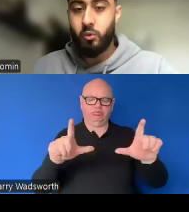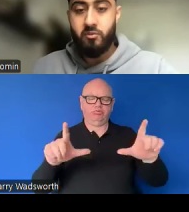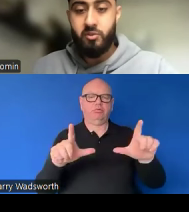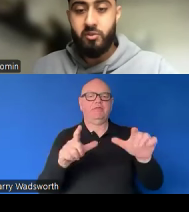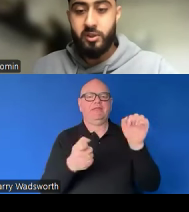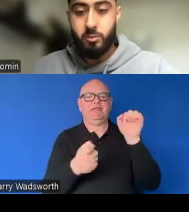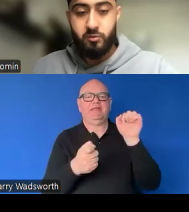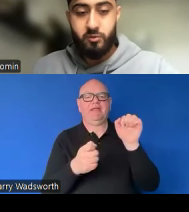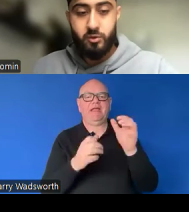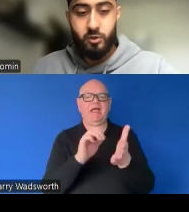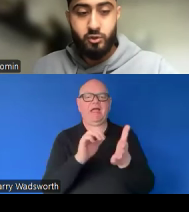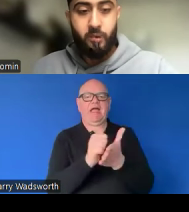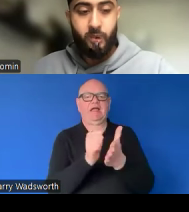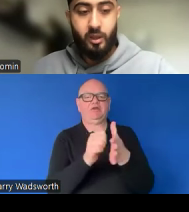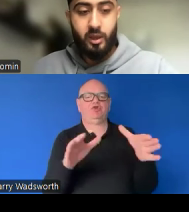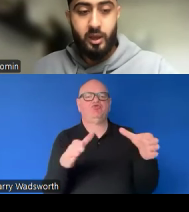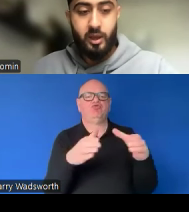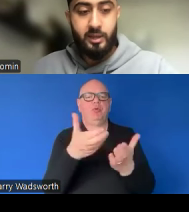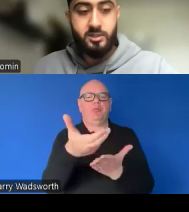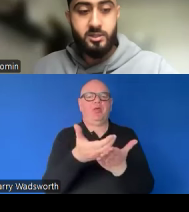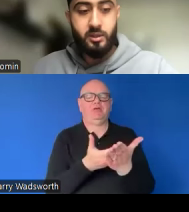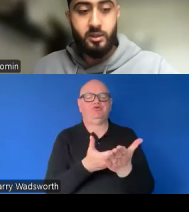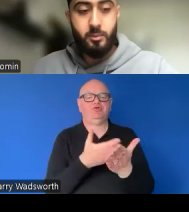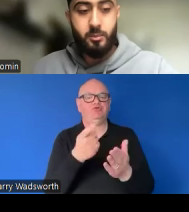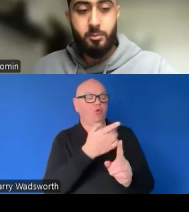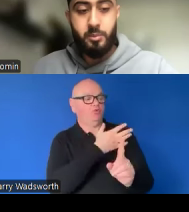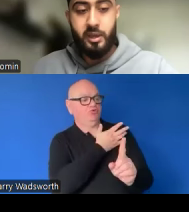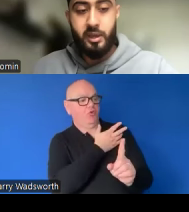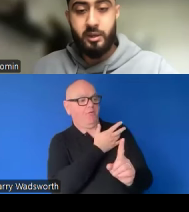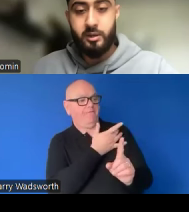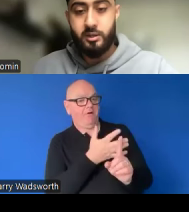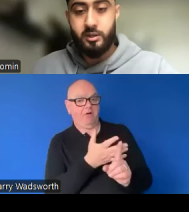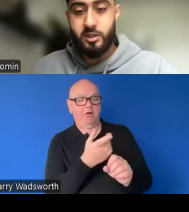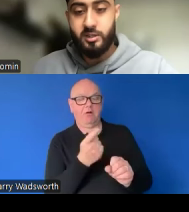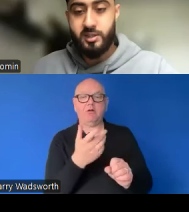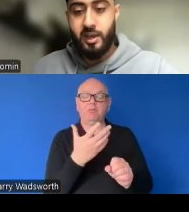Everything we've done so far has been to set up the campaign.